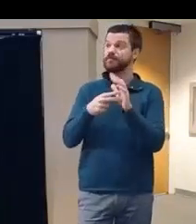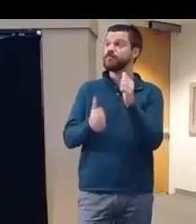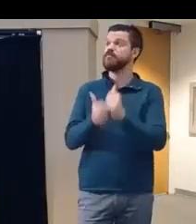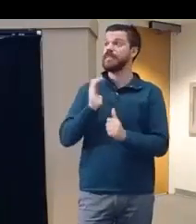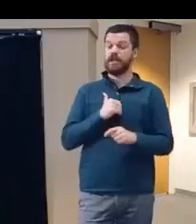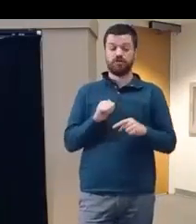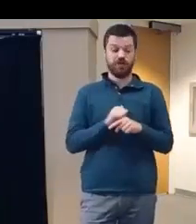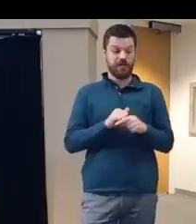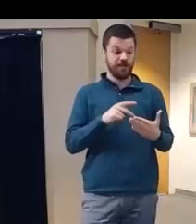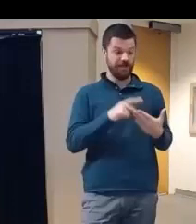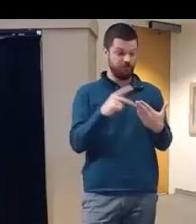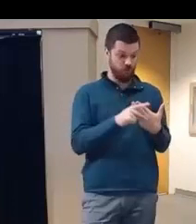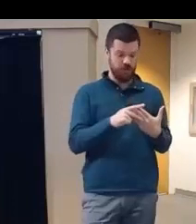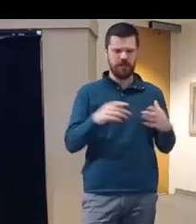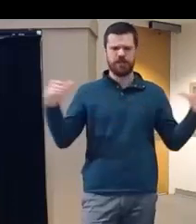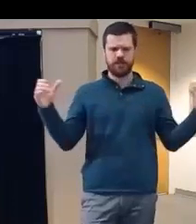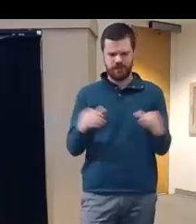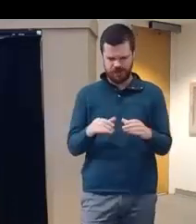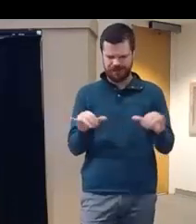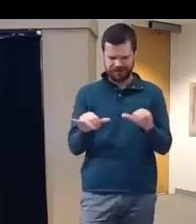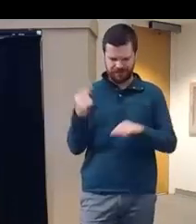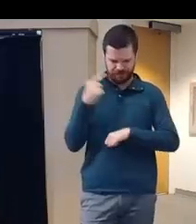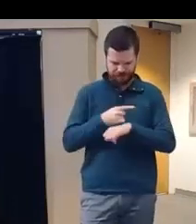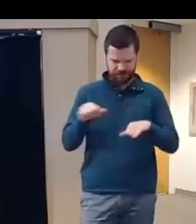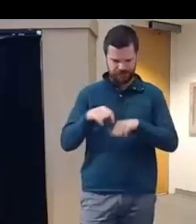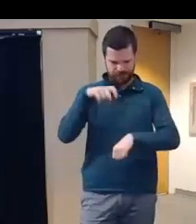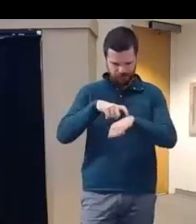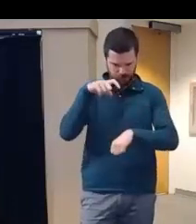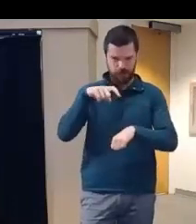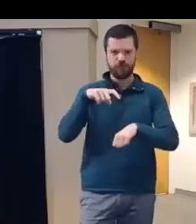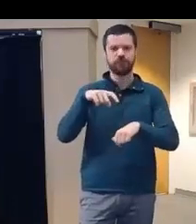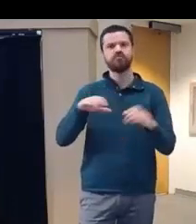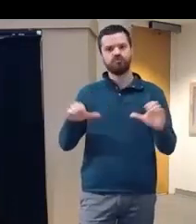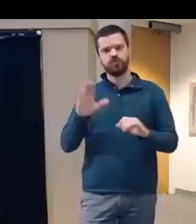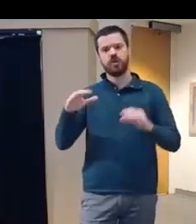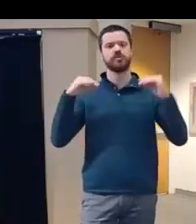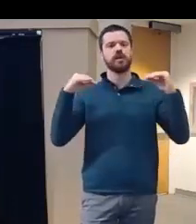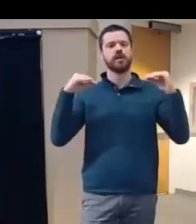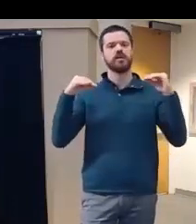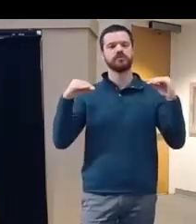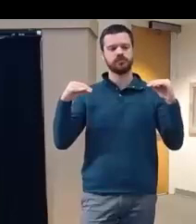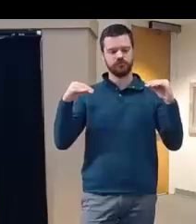training programs are coming together in the same day and time for doing their didactics as well as